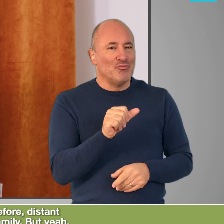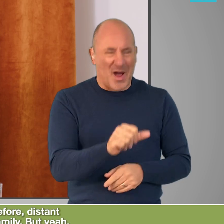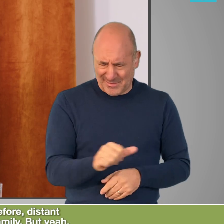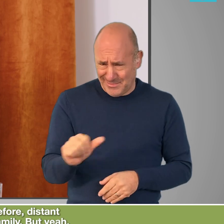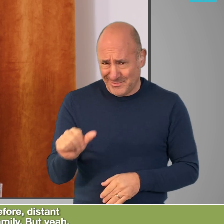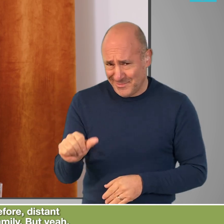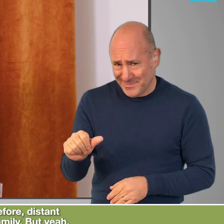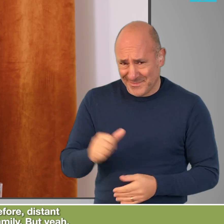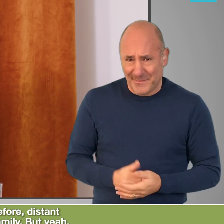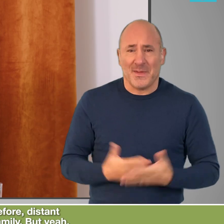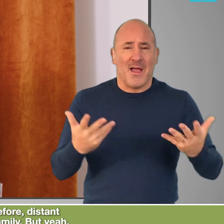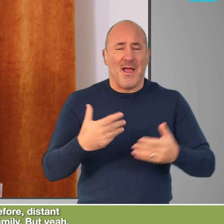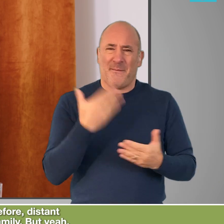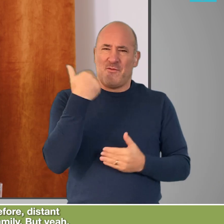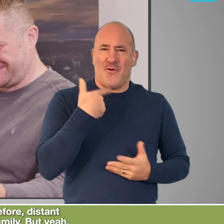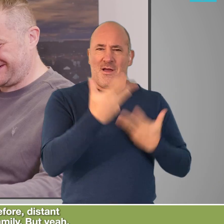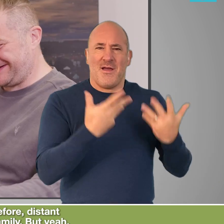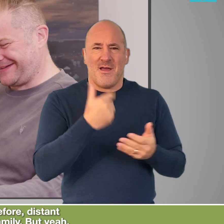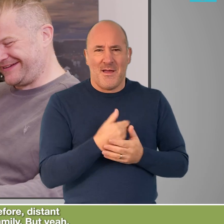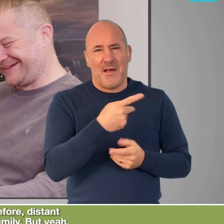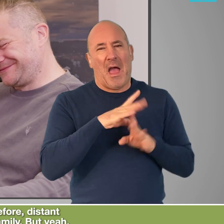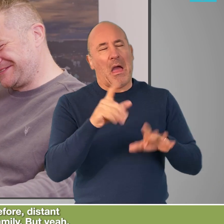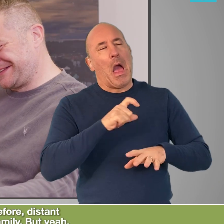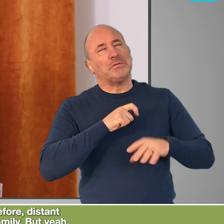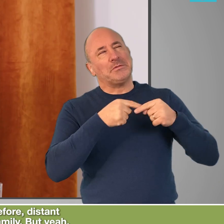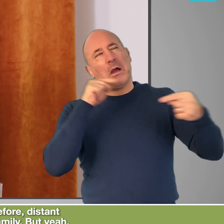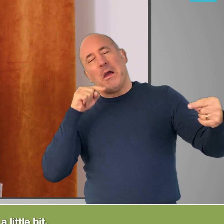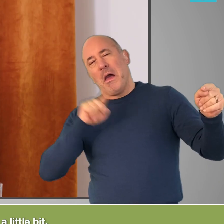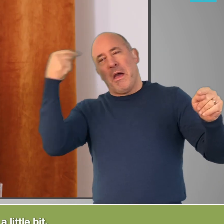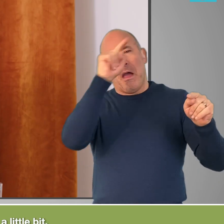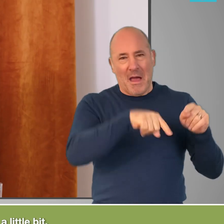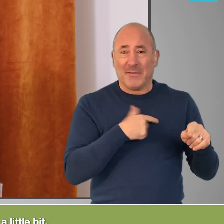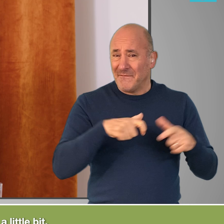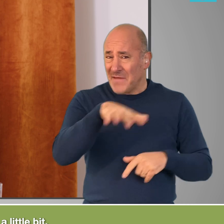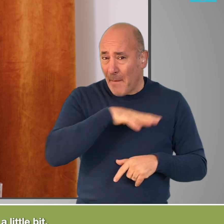I was saying to you before, distant cousins, so we're still family. But yeah, just back to basics a little bit,